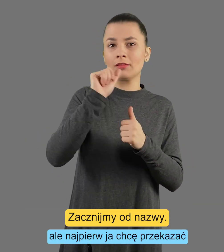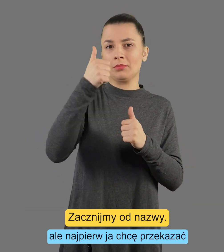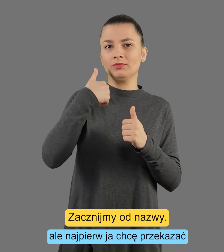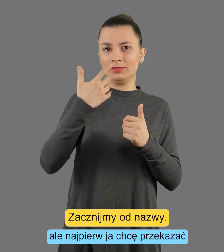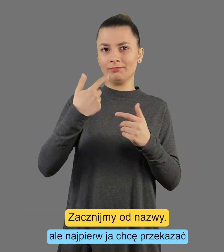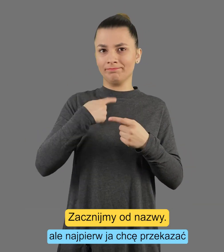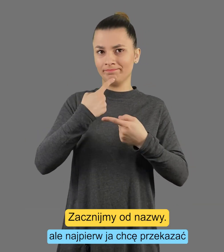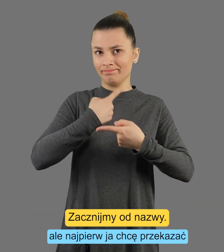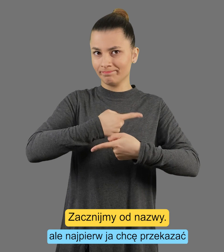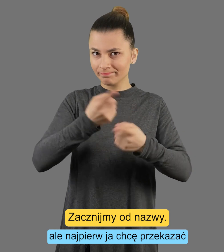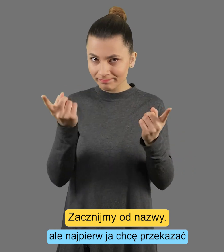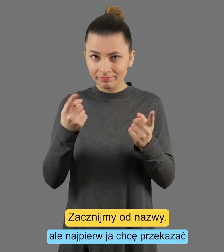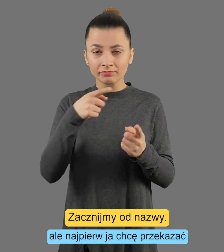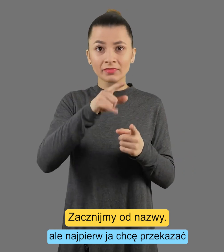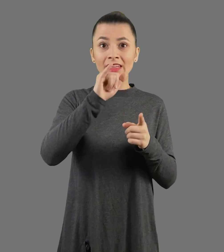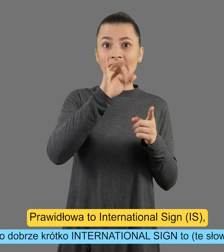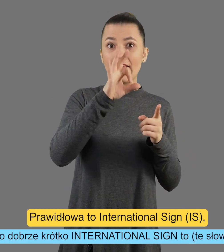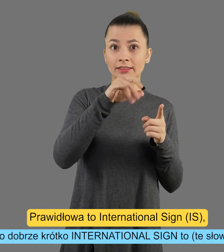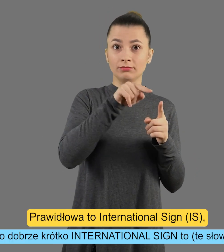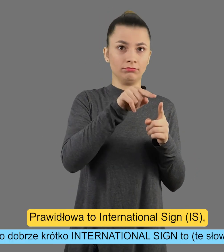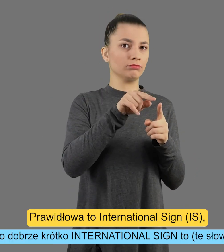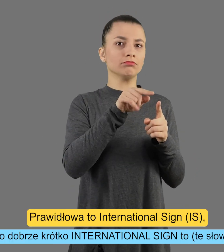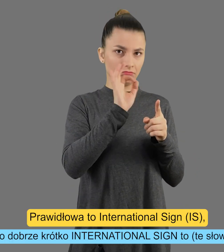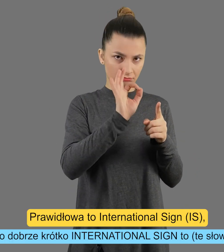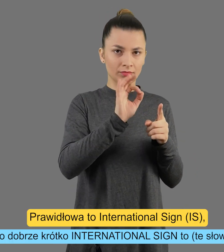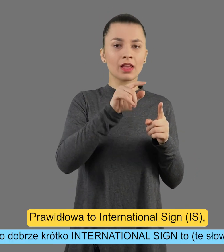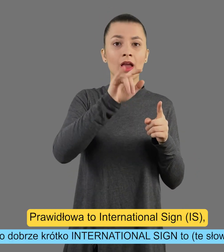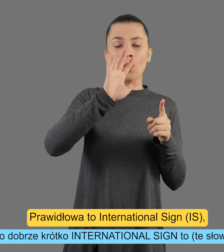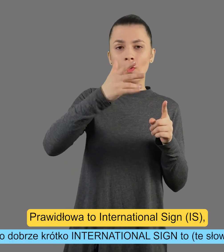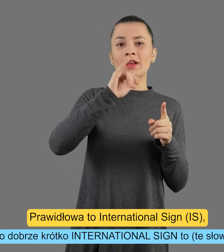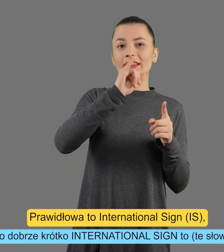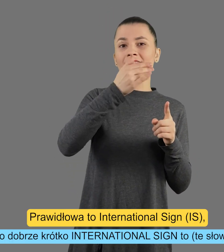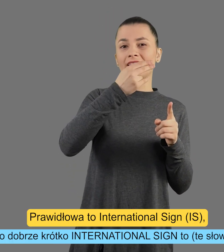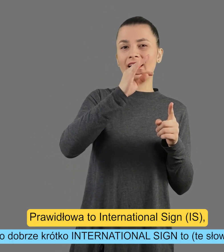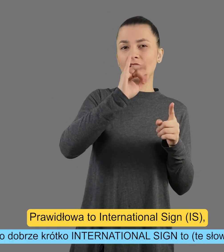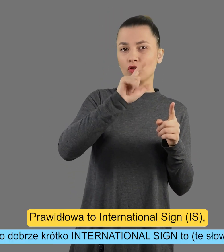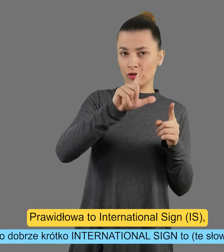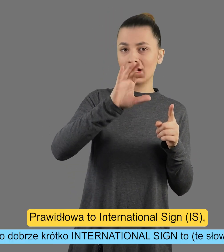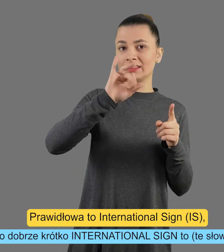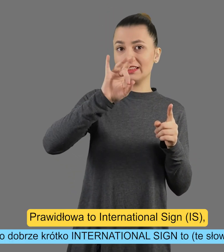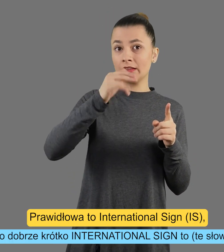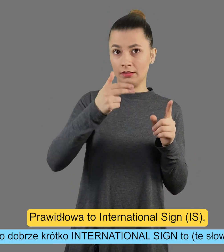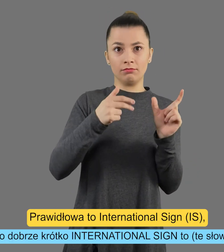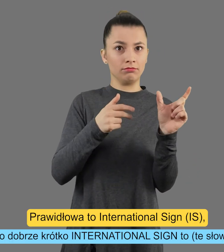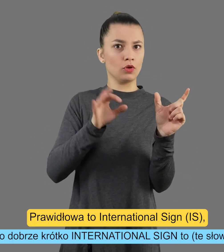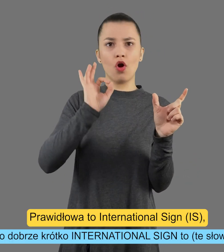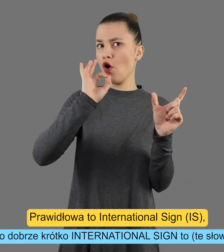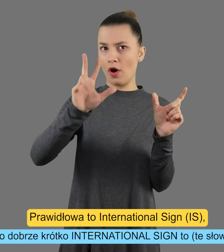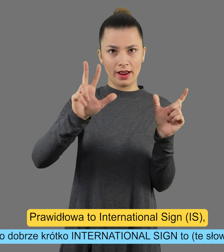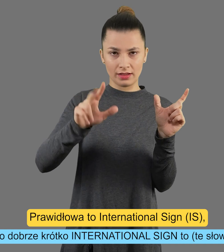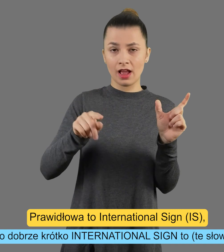Let's start with the name. The correct version is "International Sign" (IS),